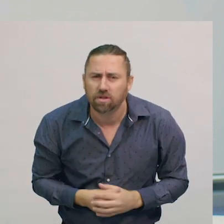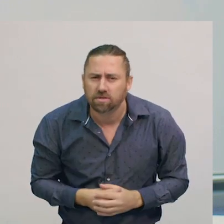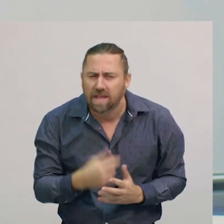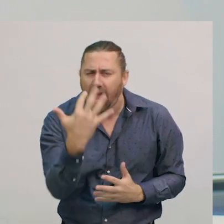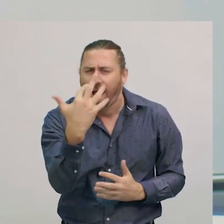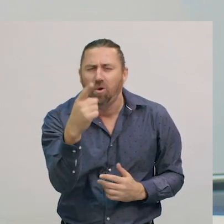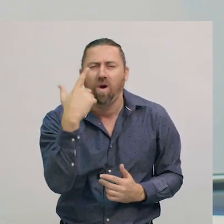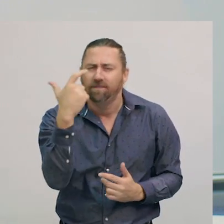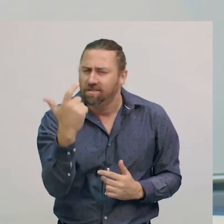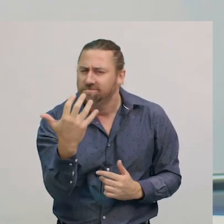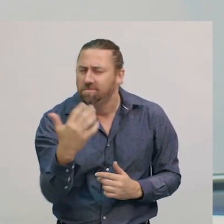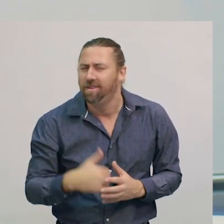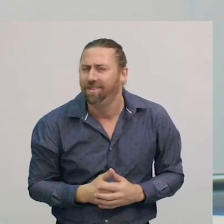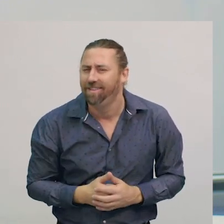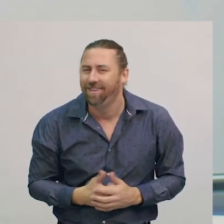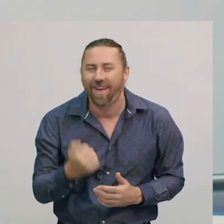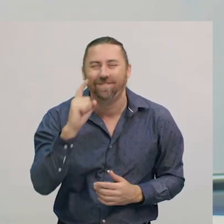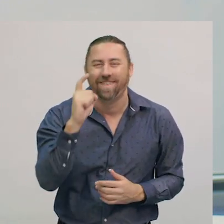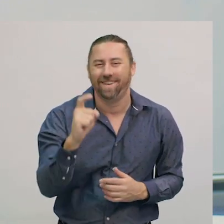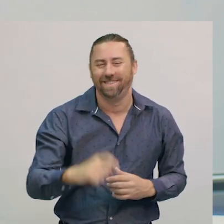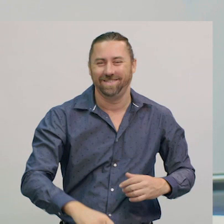I wonder how many you can find? Have fun.